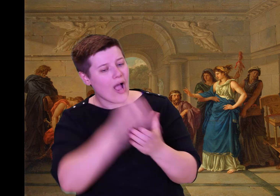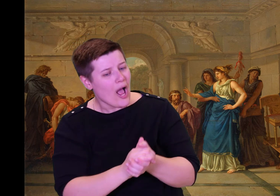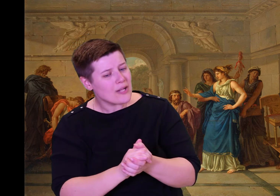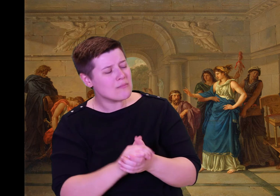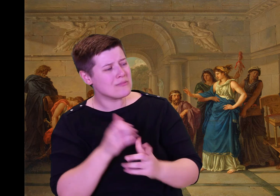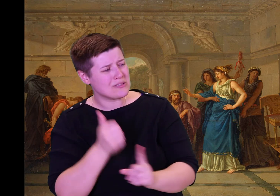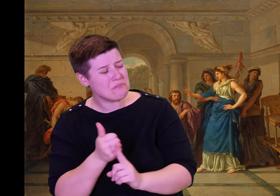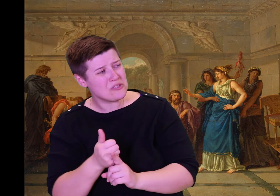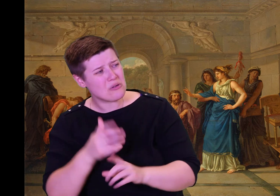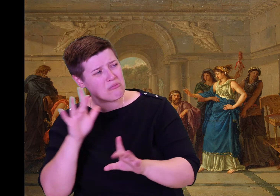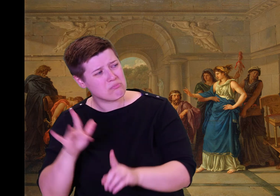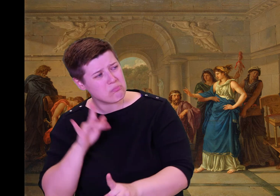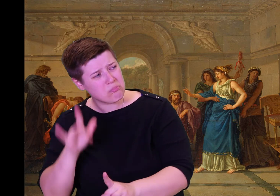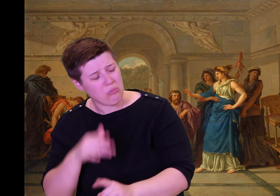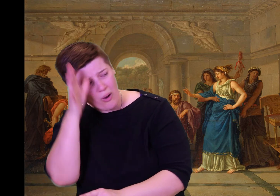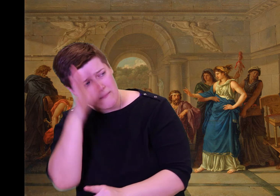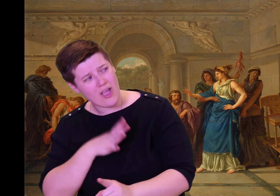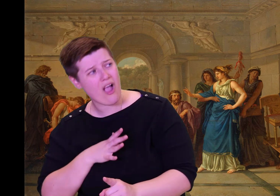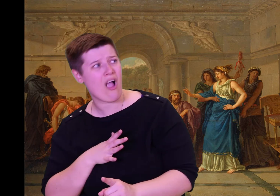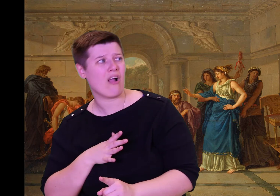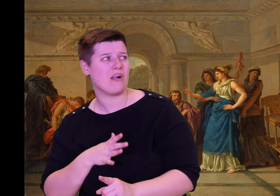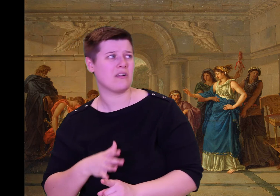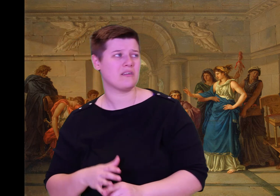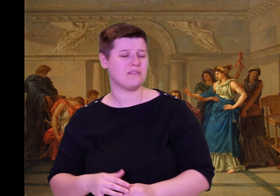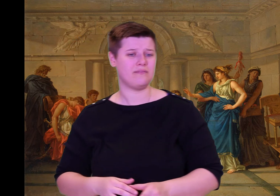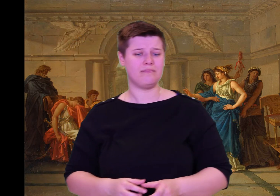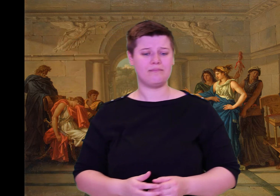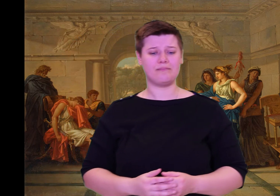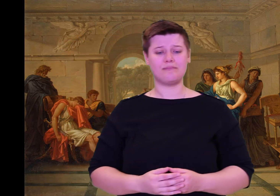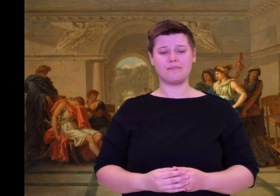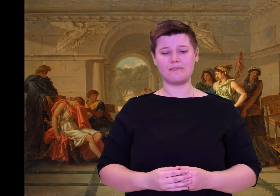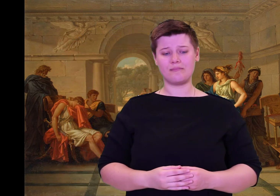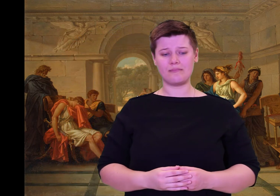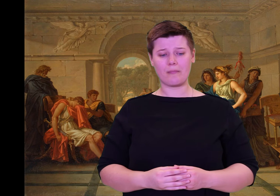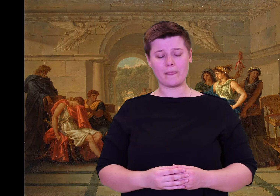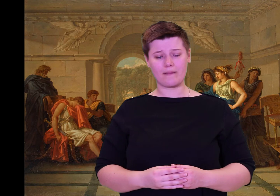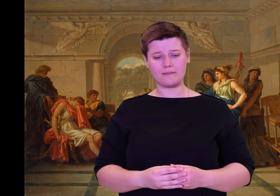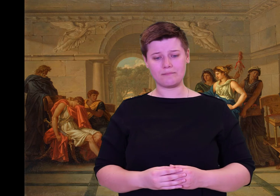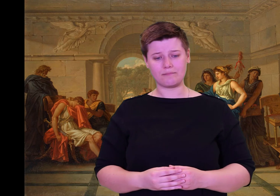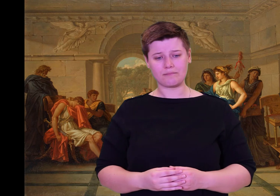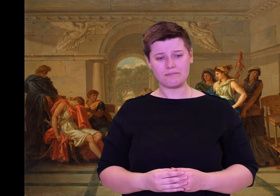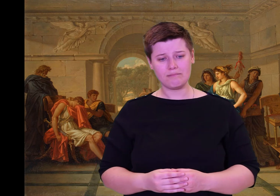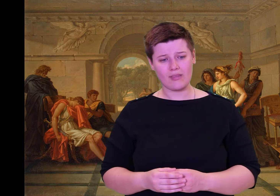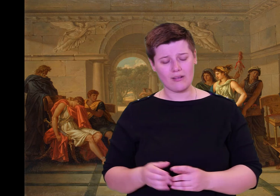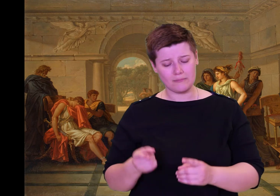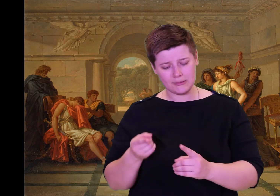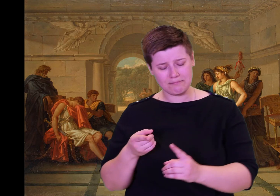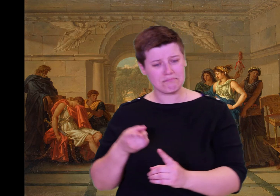was glad at heart, because she dreamed so clearly in the night.